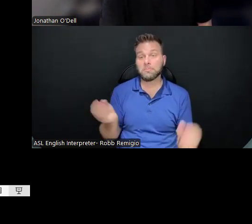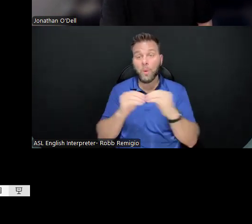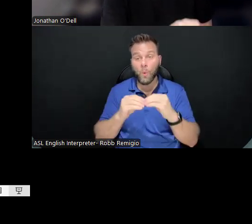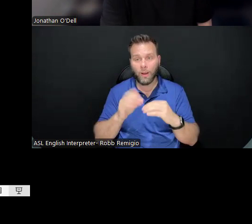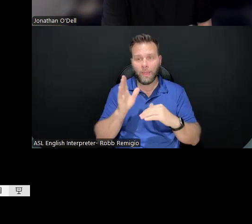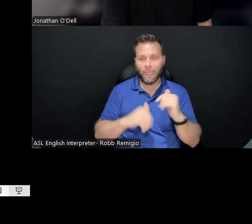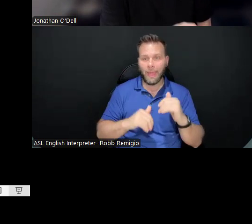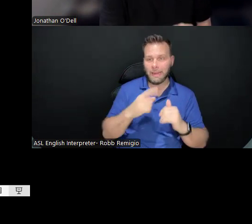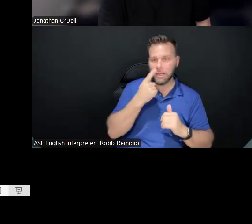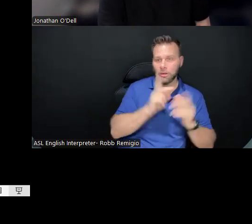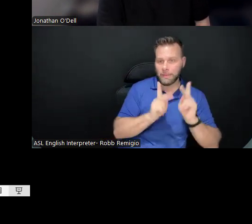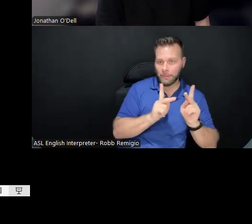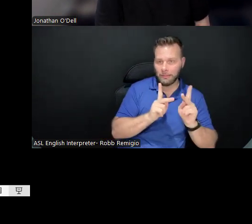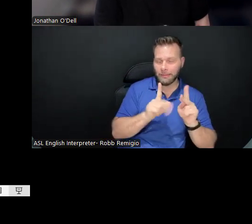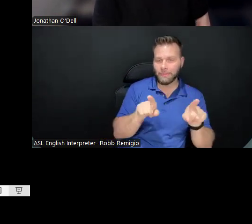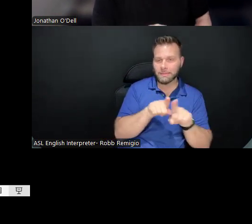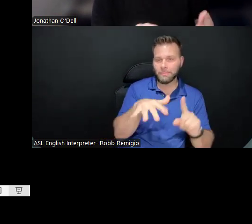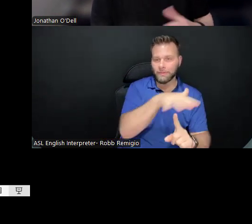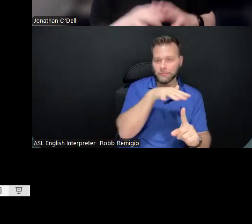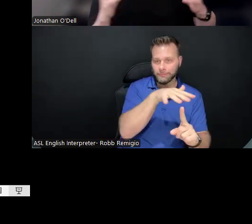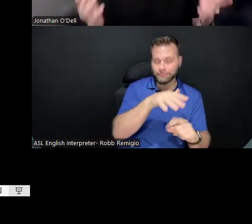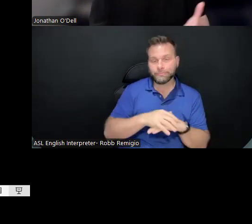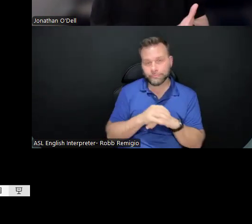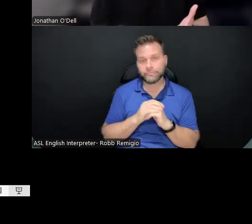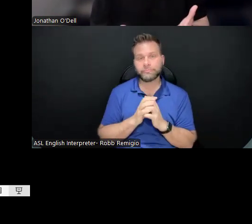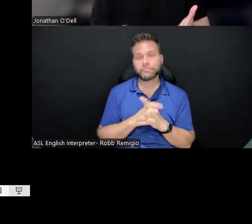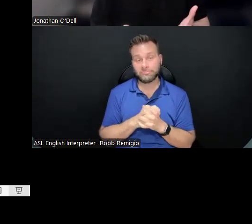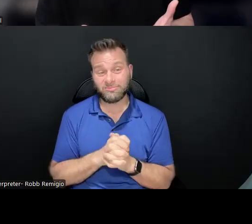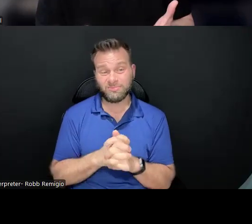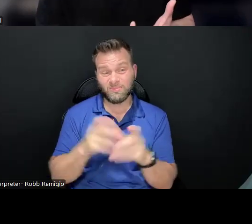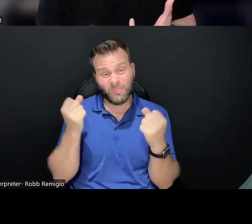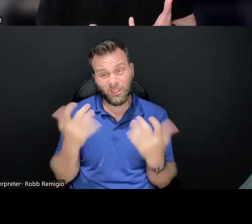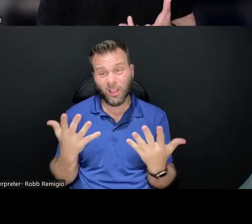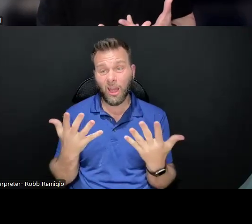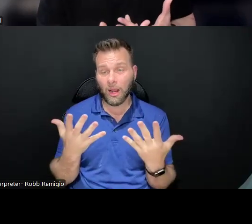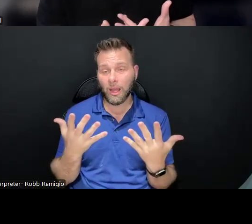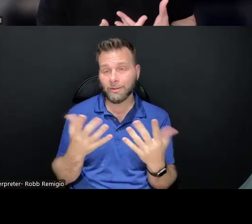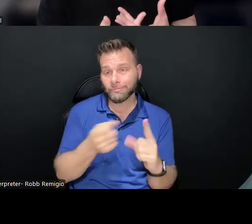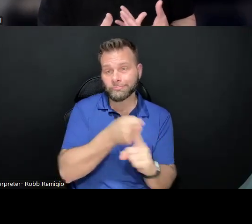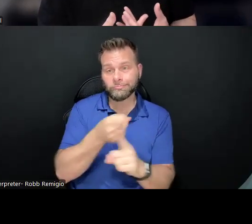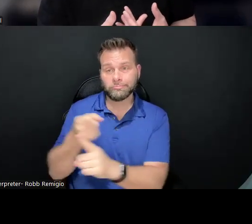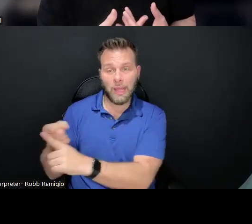More so than it is for hearing people in the same environment. So there's a lot of things that can make things difficult,